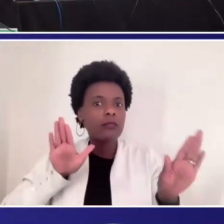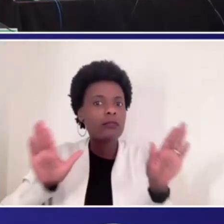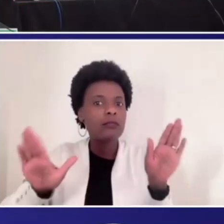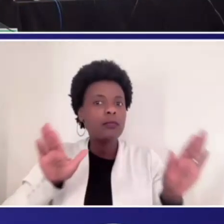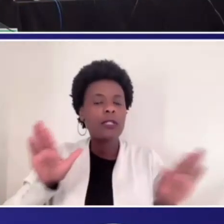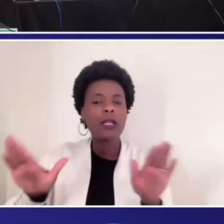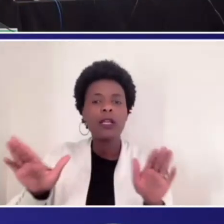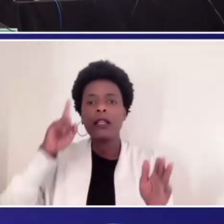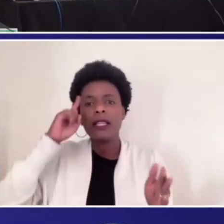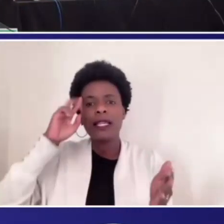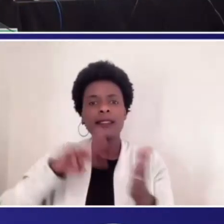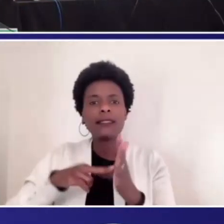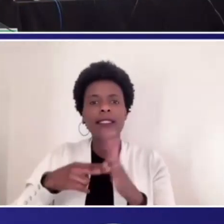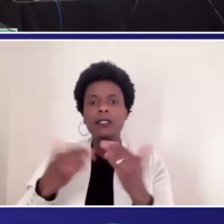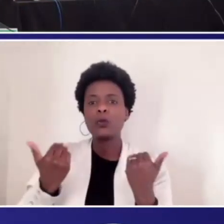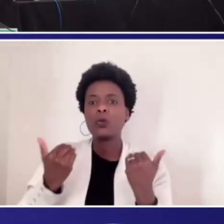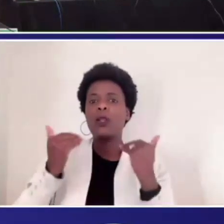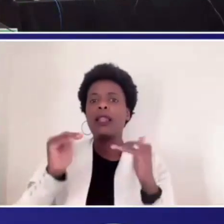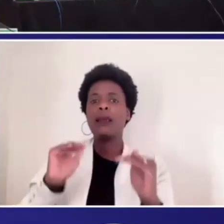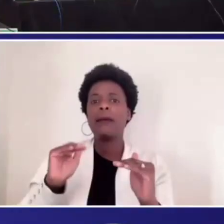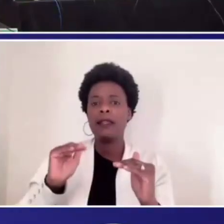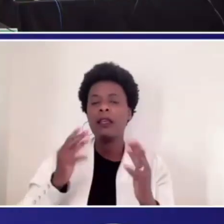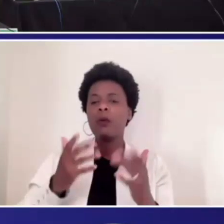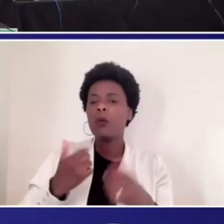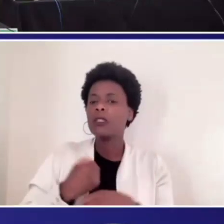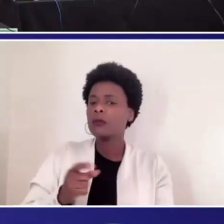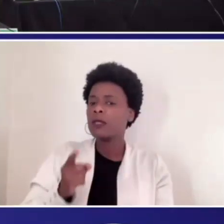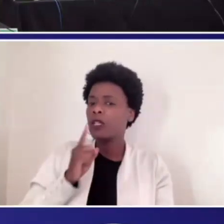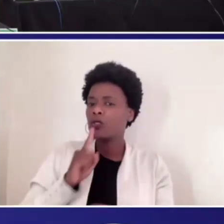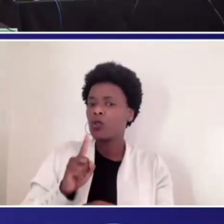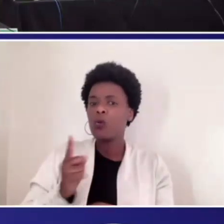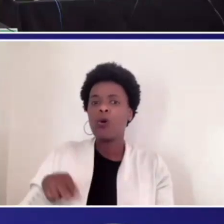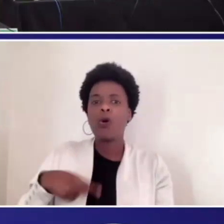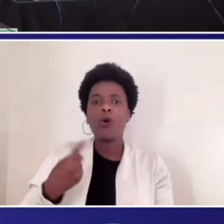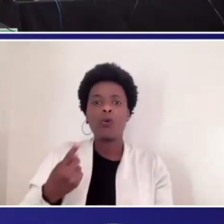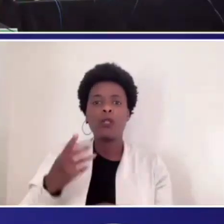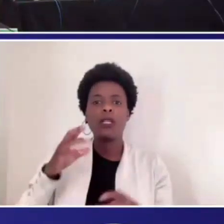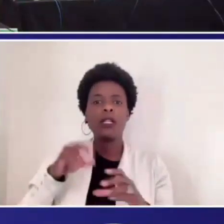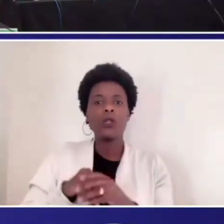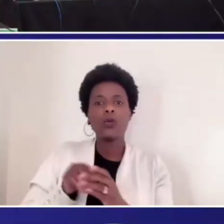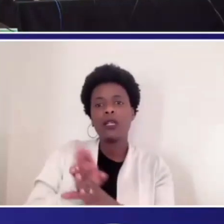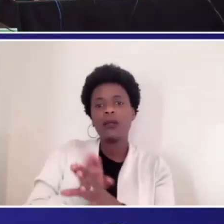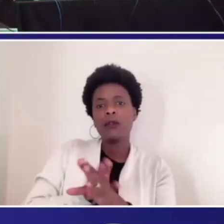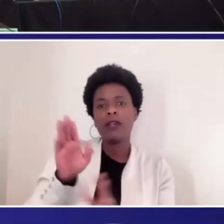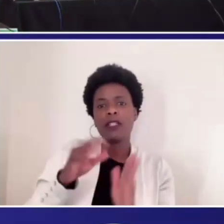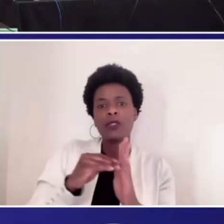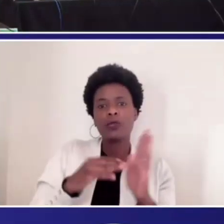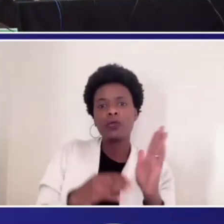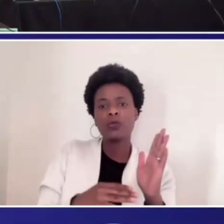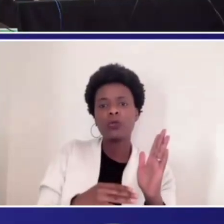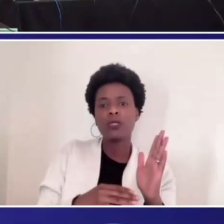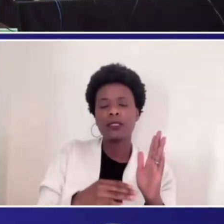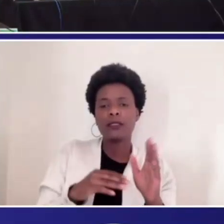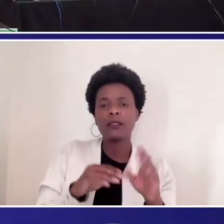is definitely a limit, and we want to make sure that we're just including professional students within that degree. We don't want to leave out anybody who